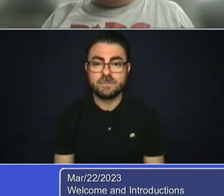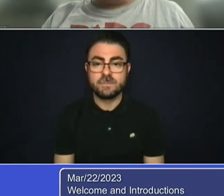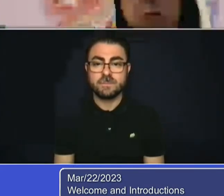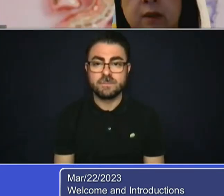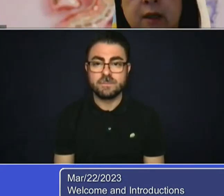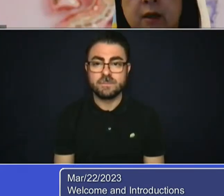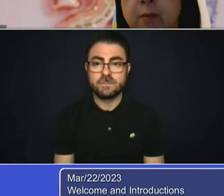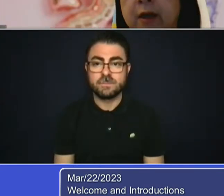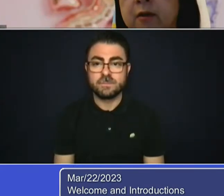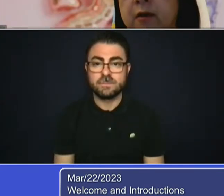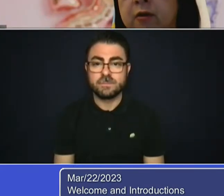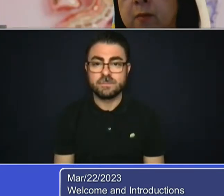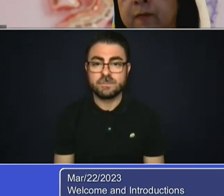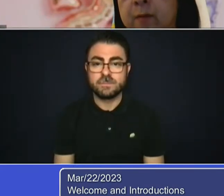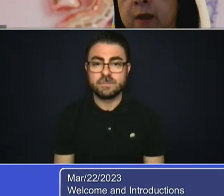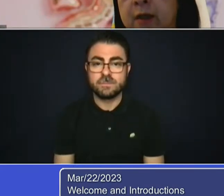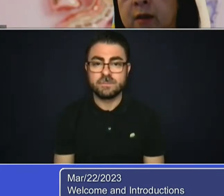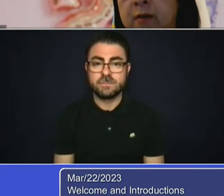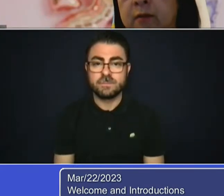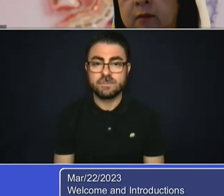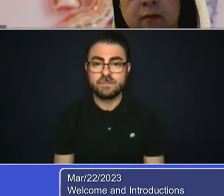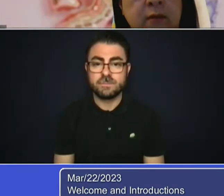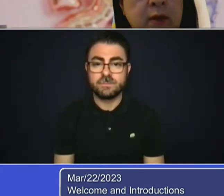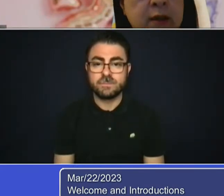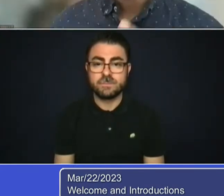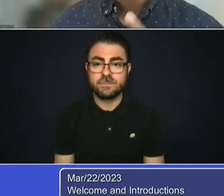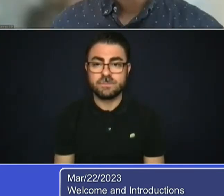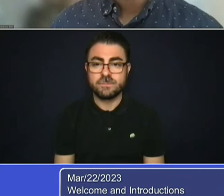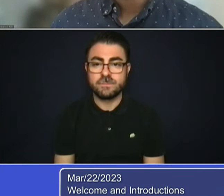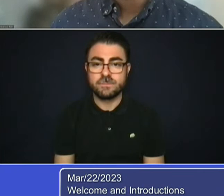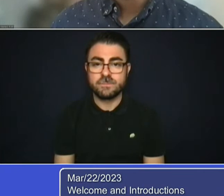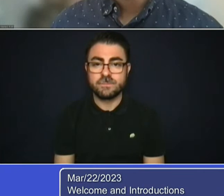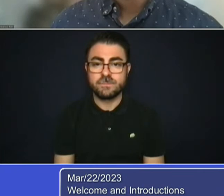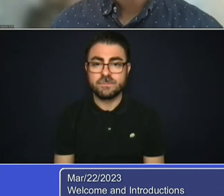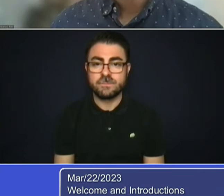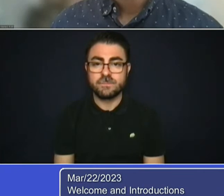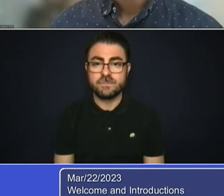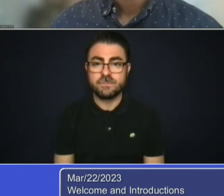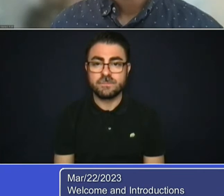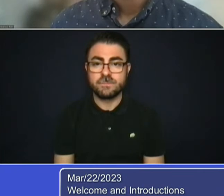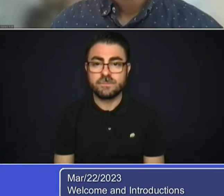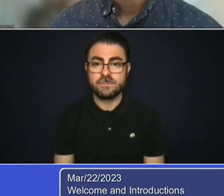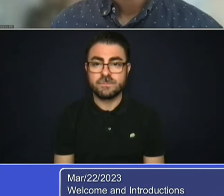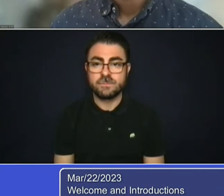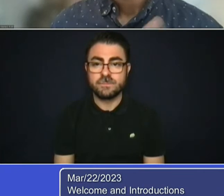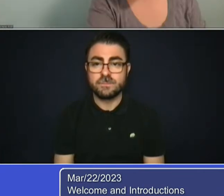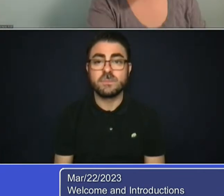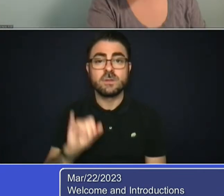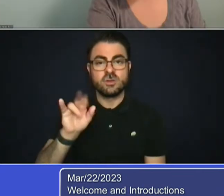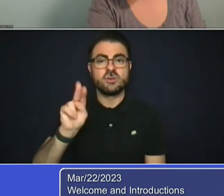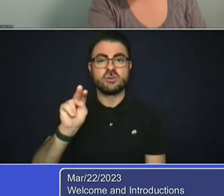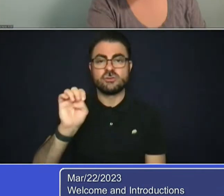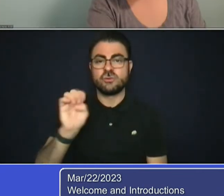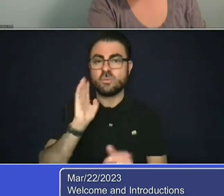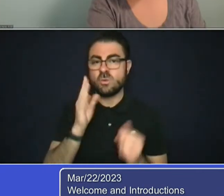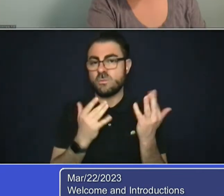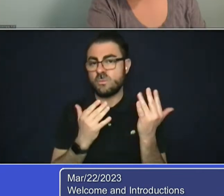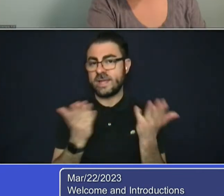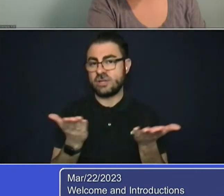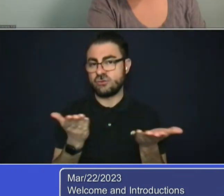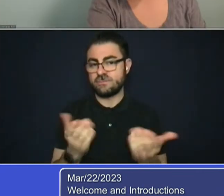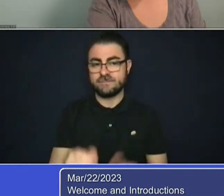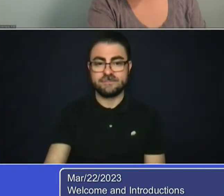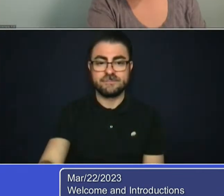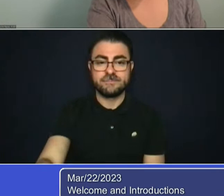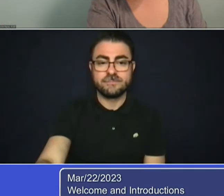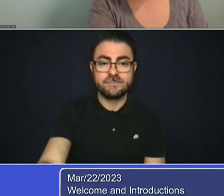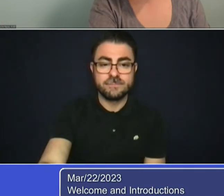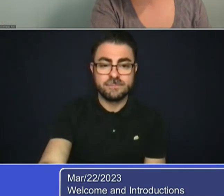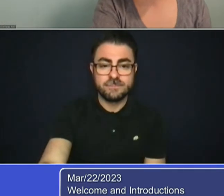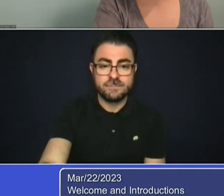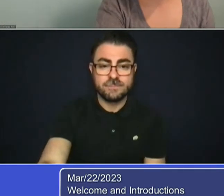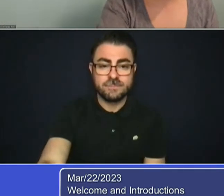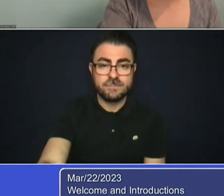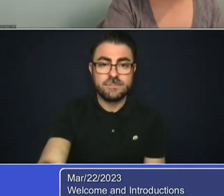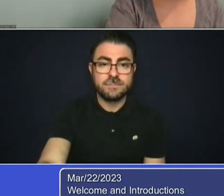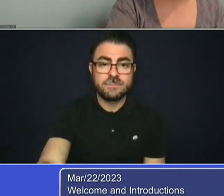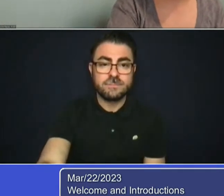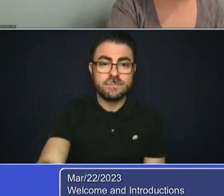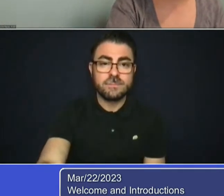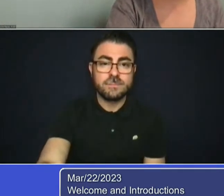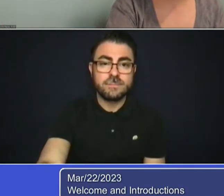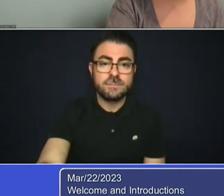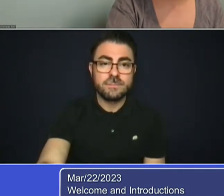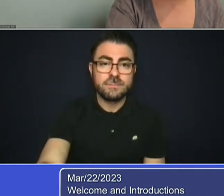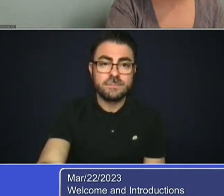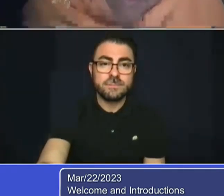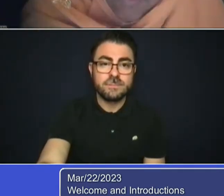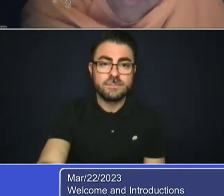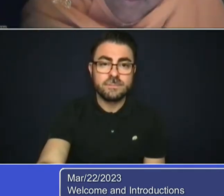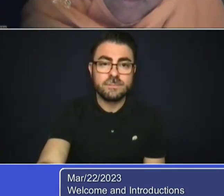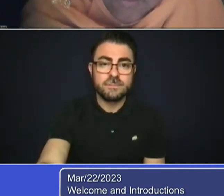CHOOSE THE GROUP.